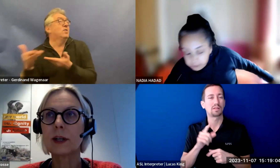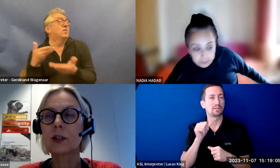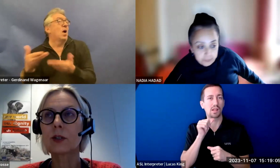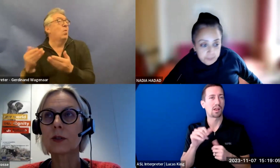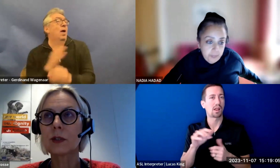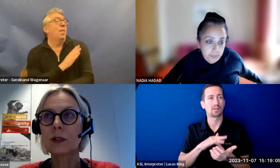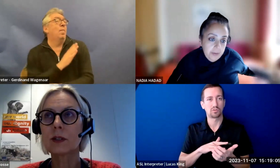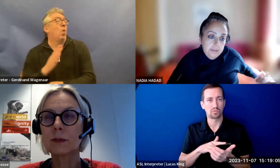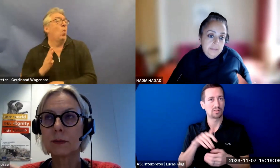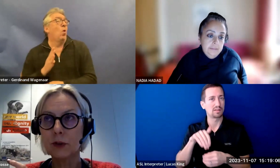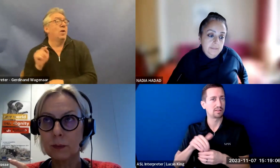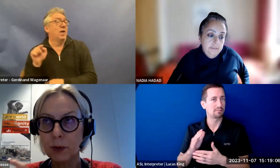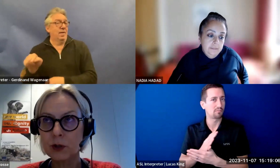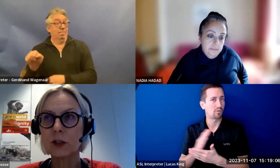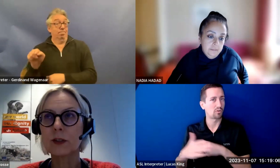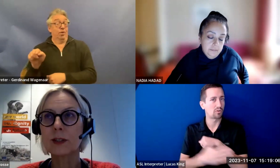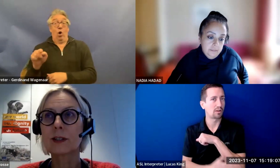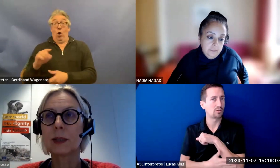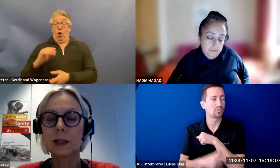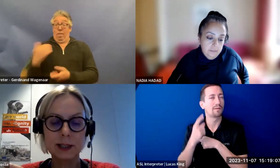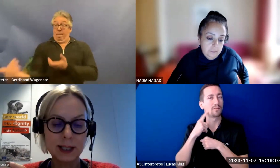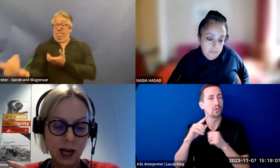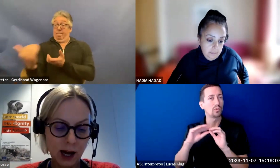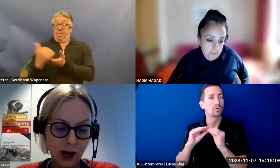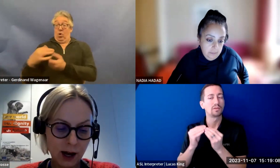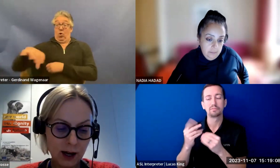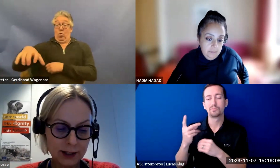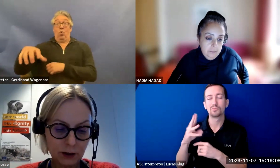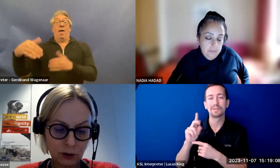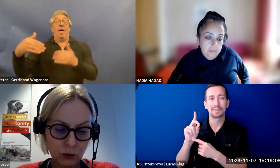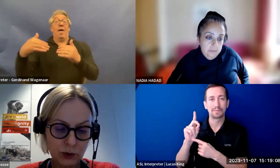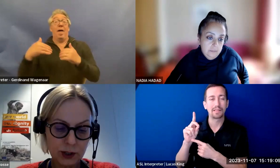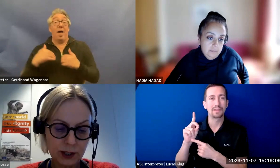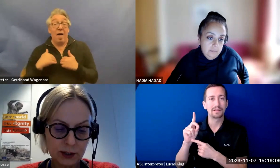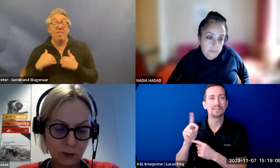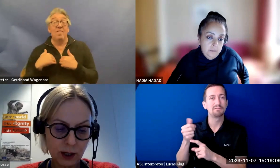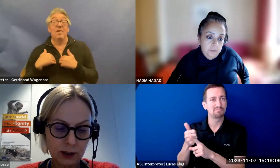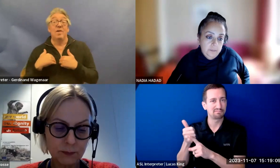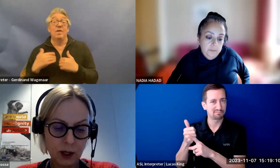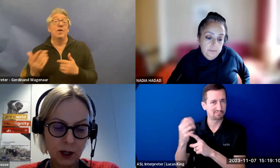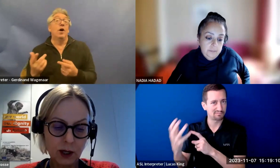So OPDs are included as well.